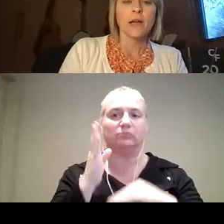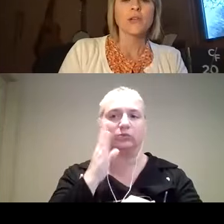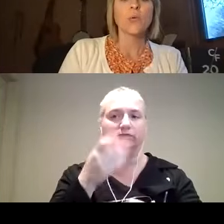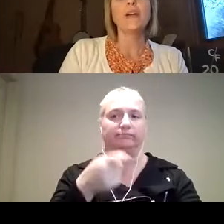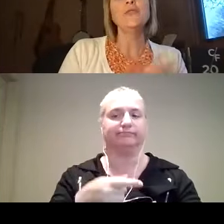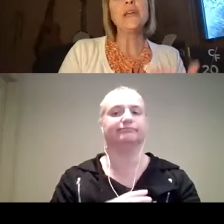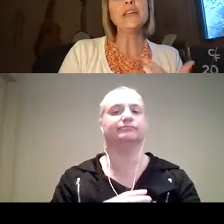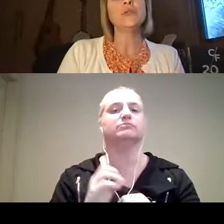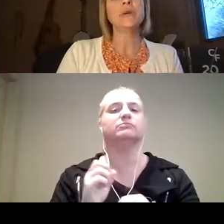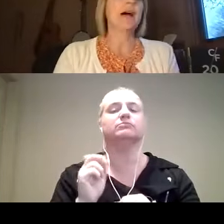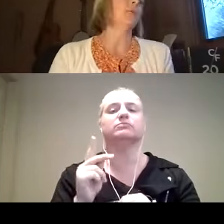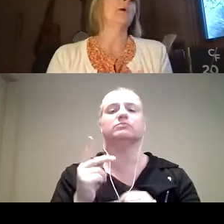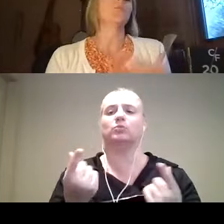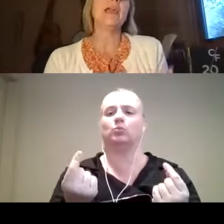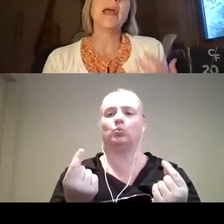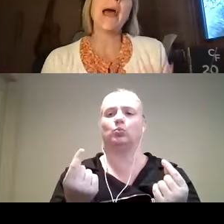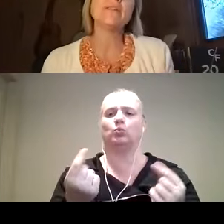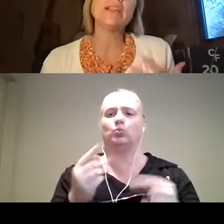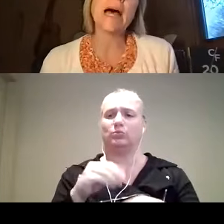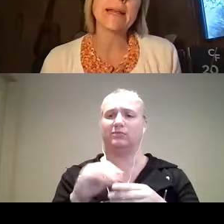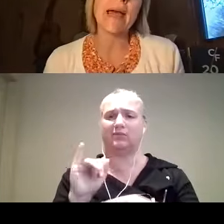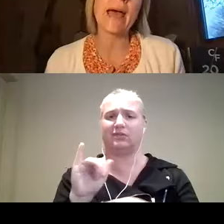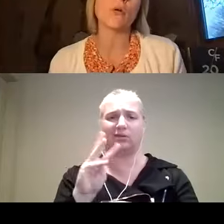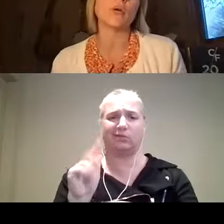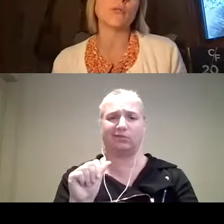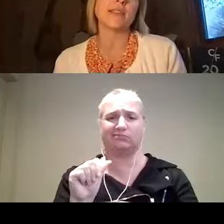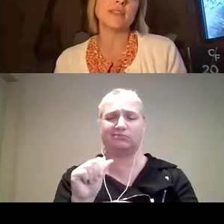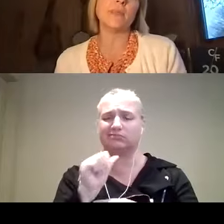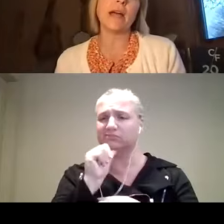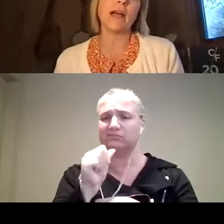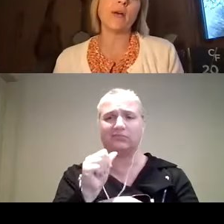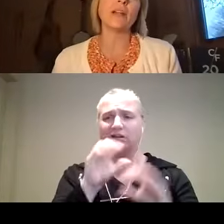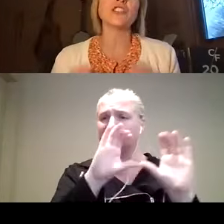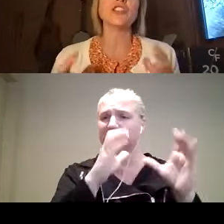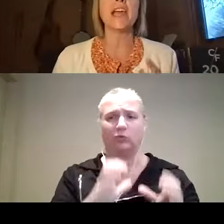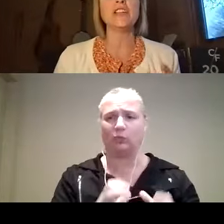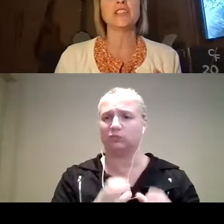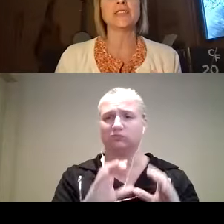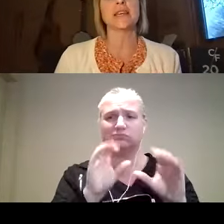So, what do we do in Iowa? We have a non-categorical system in Iowa which changes things.